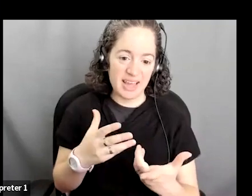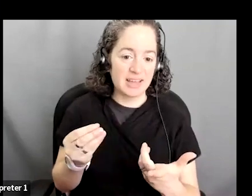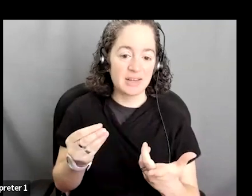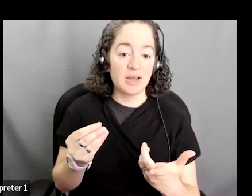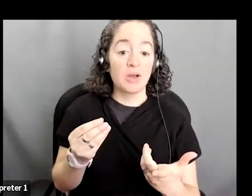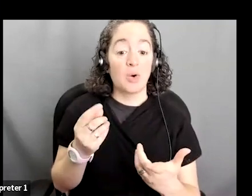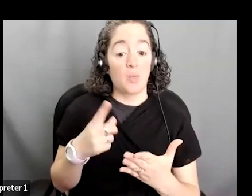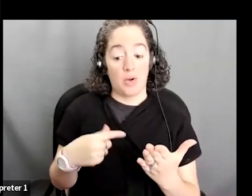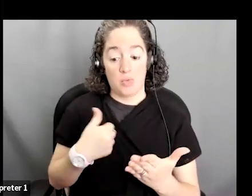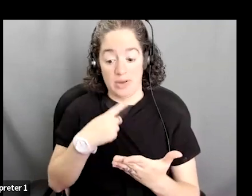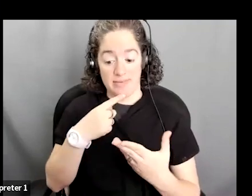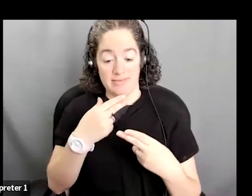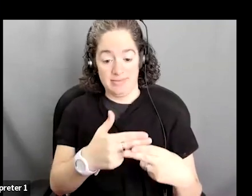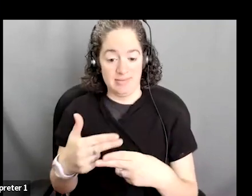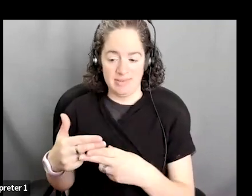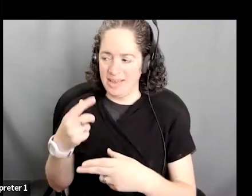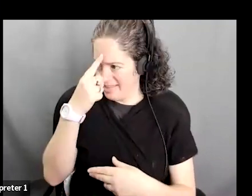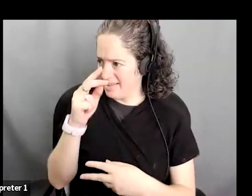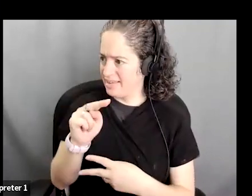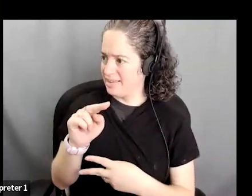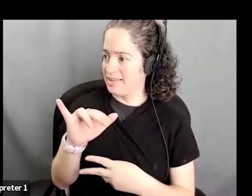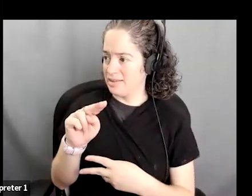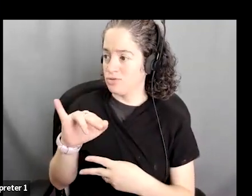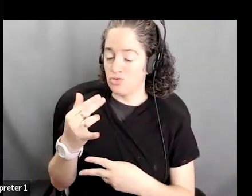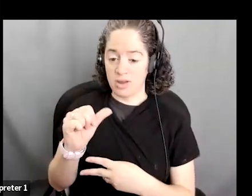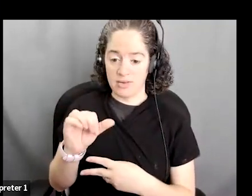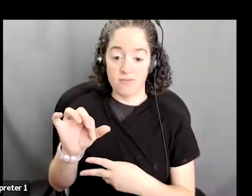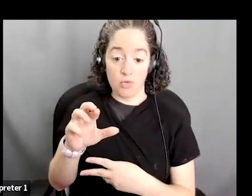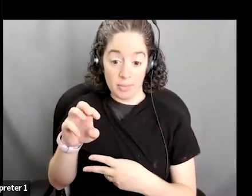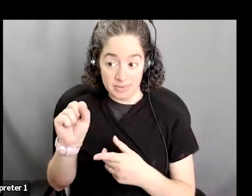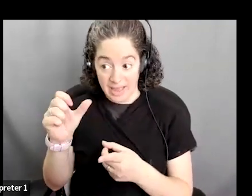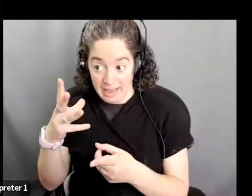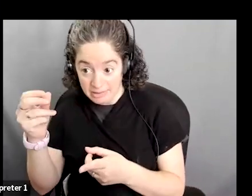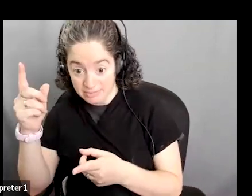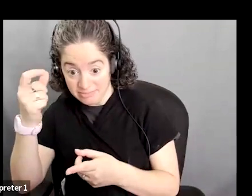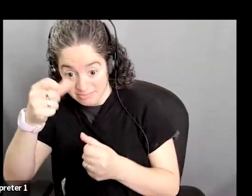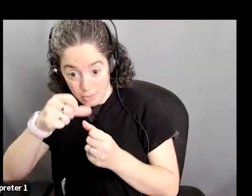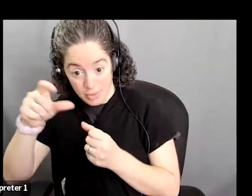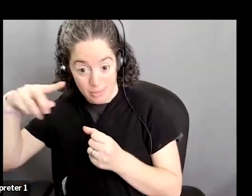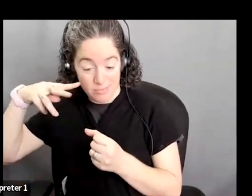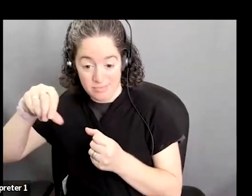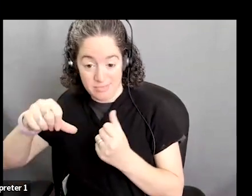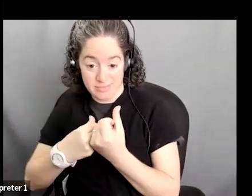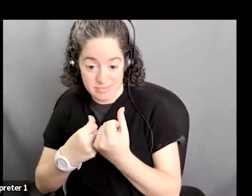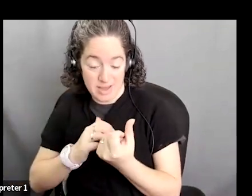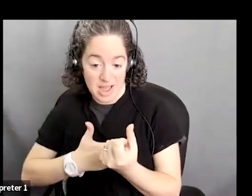obviously Ninja Forums, who's a sponsor for the sign language interpretation for today, but also you could go back and watch